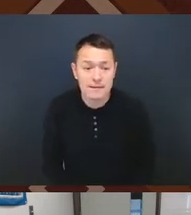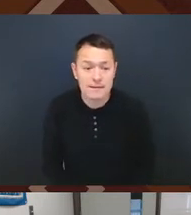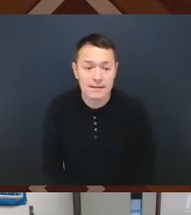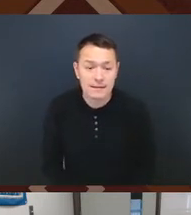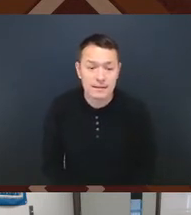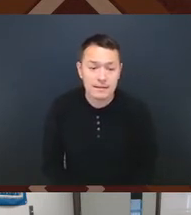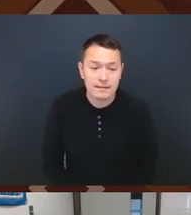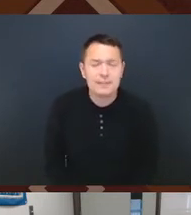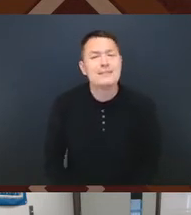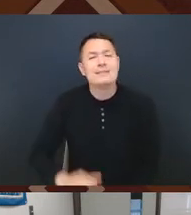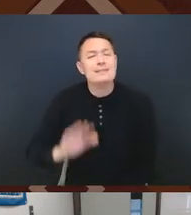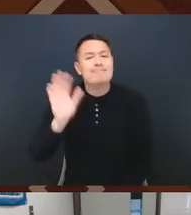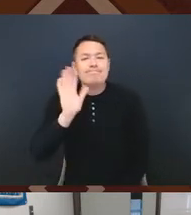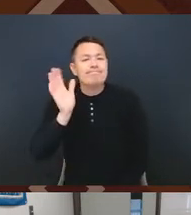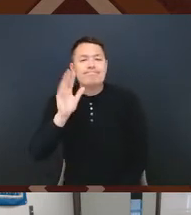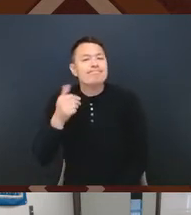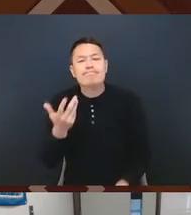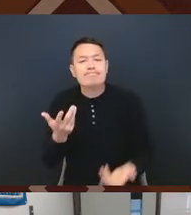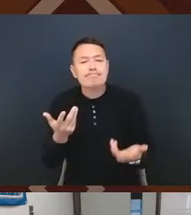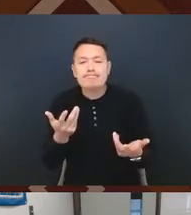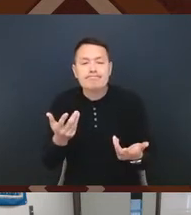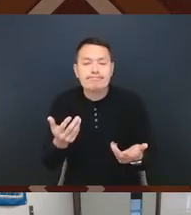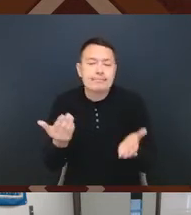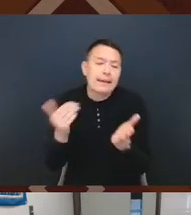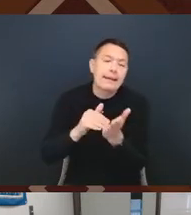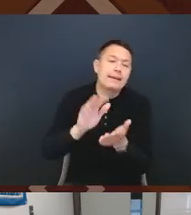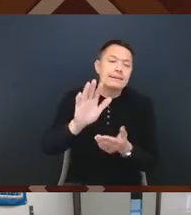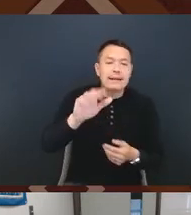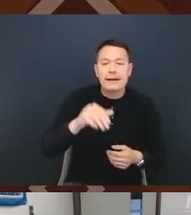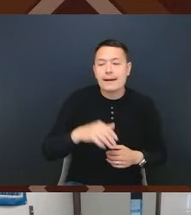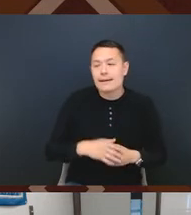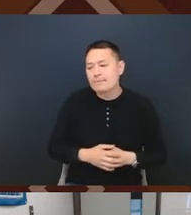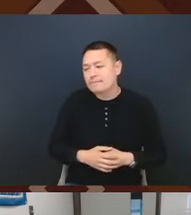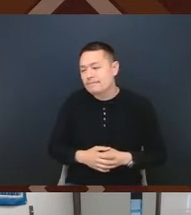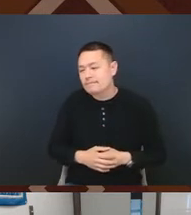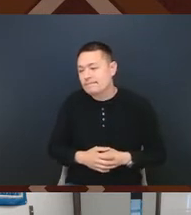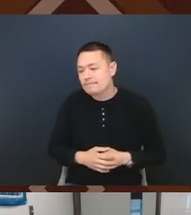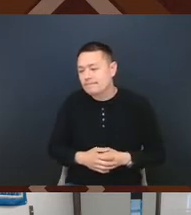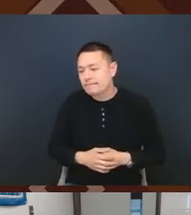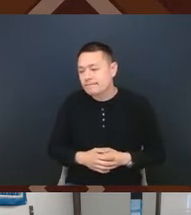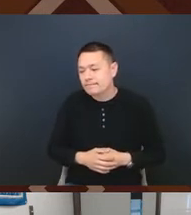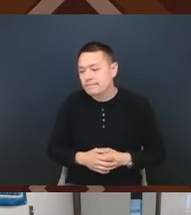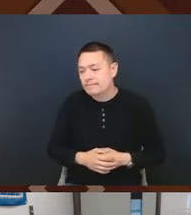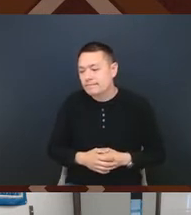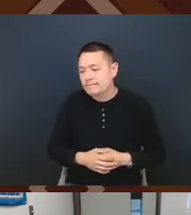No. And it's you know, again, and part of it gets back to